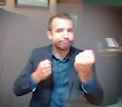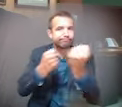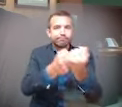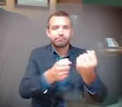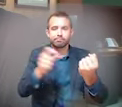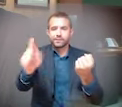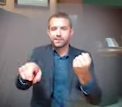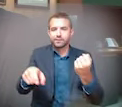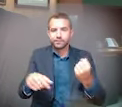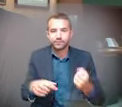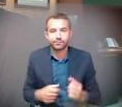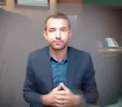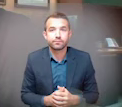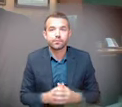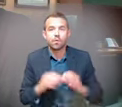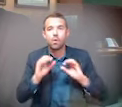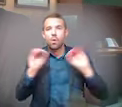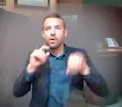of pity, and we don't have time for pity.